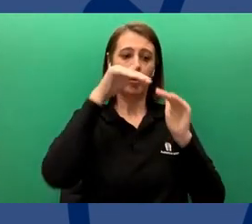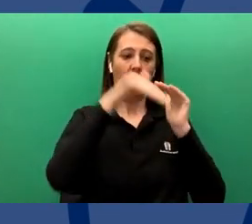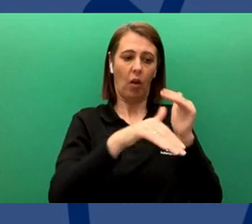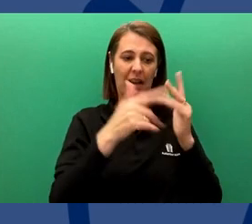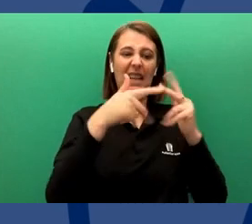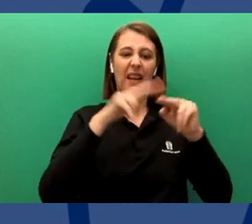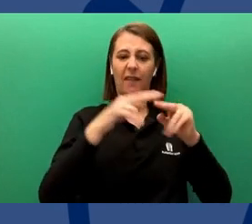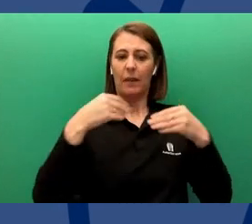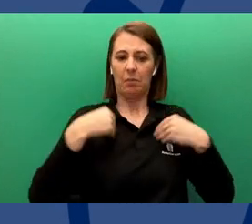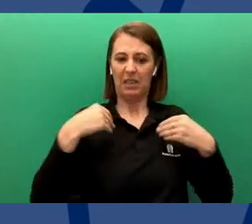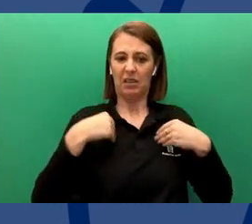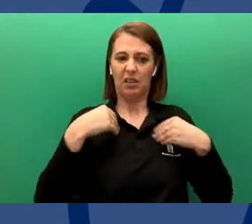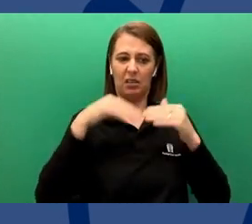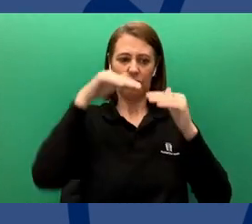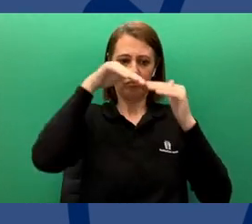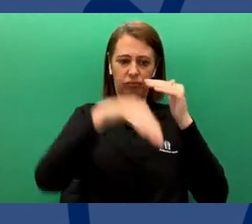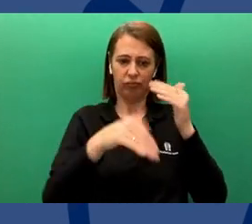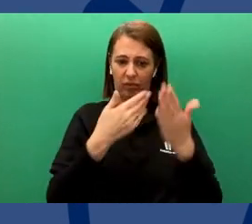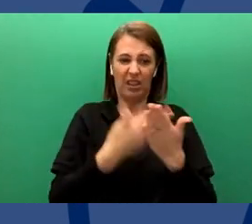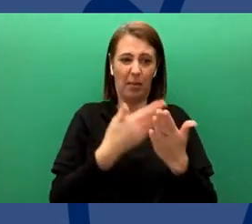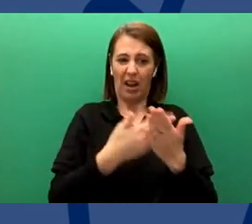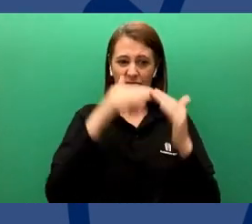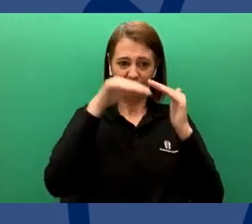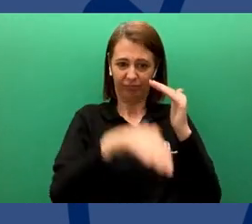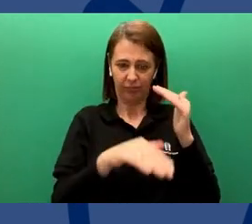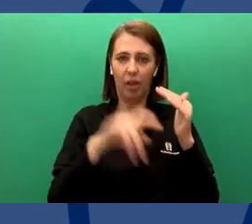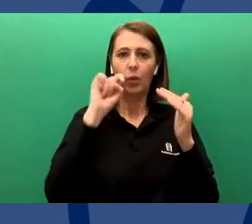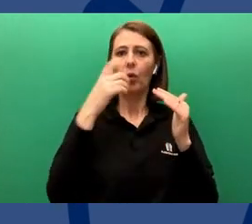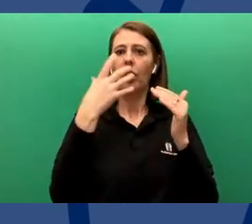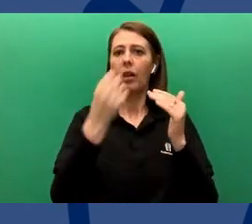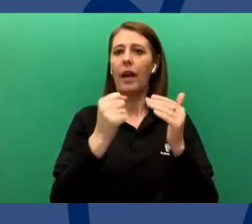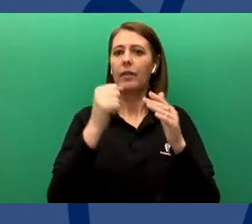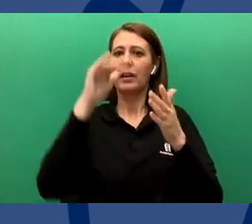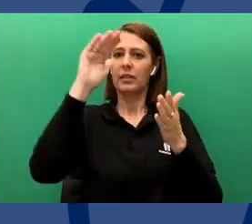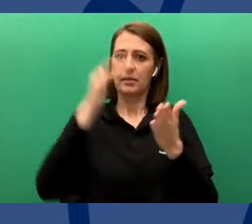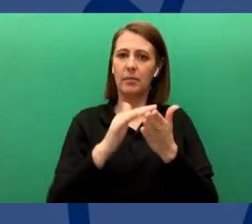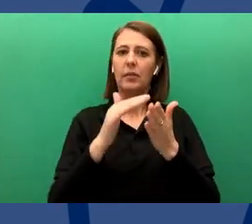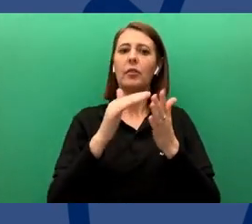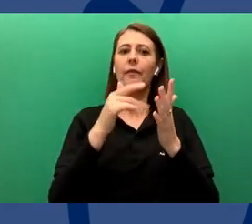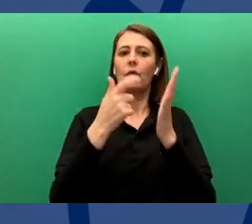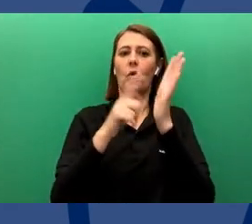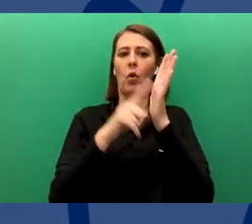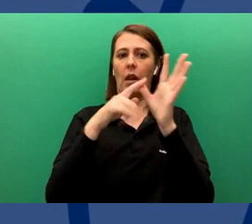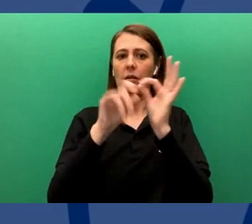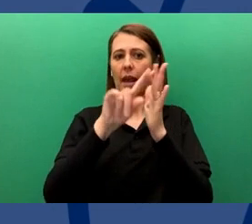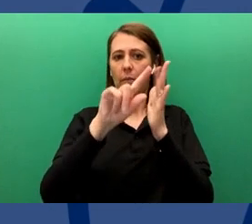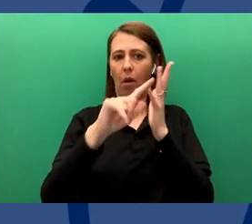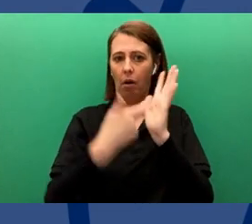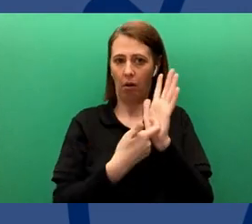a reduced demand, it would have reduced demand for labour. And so given that the Jobsaver